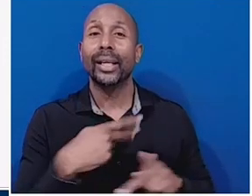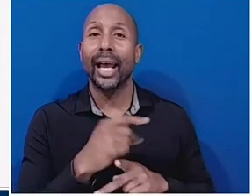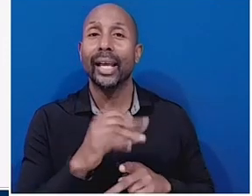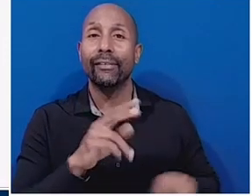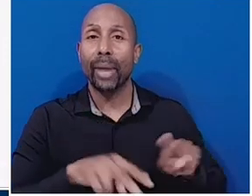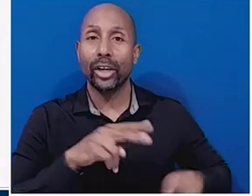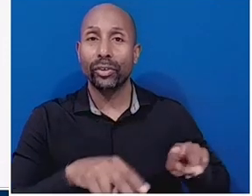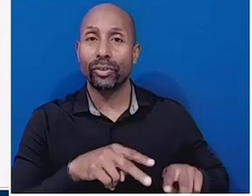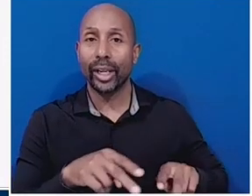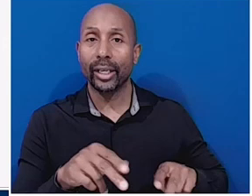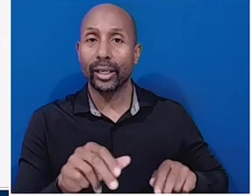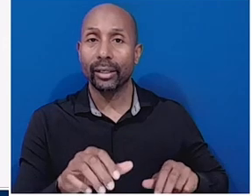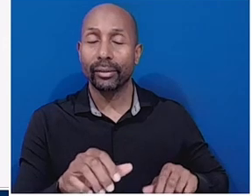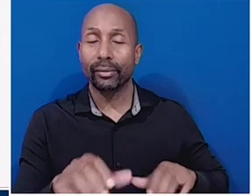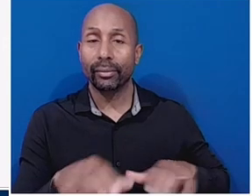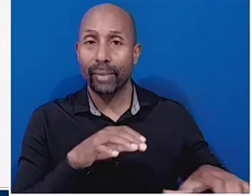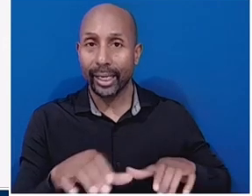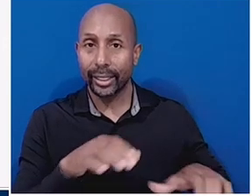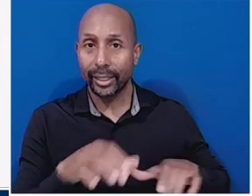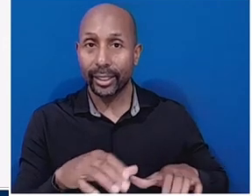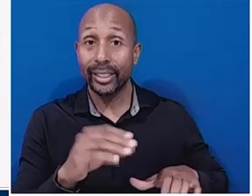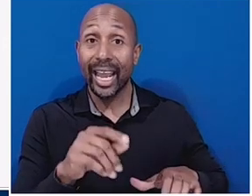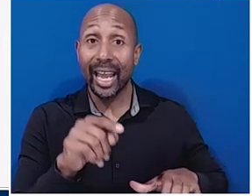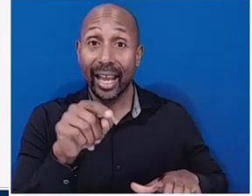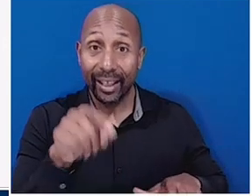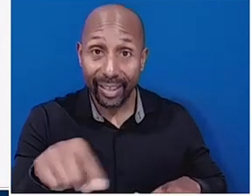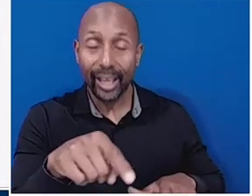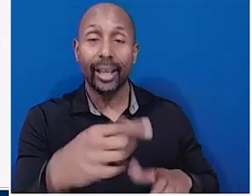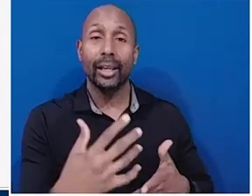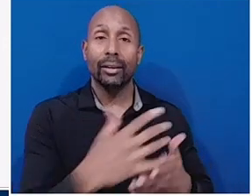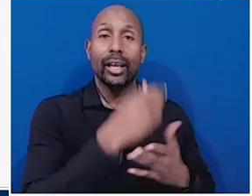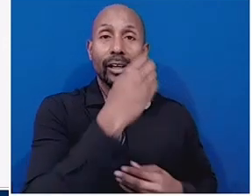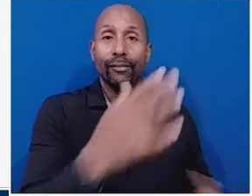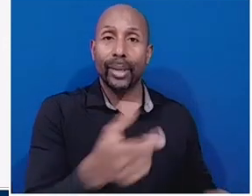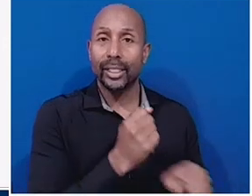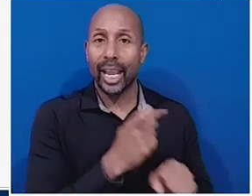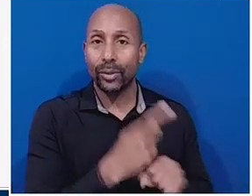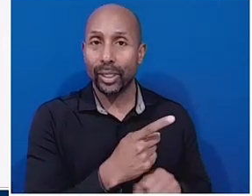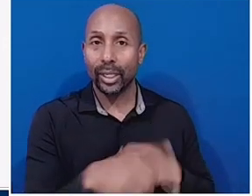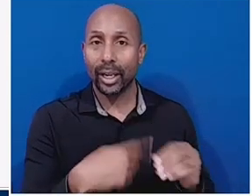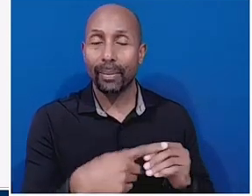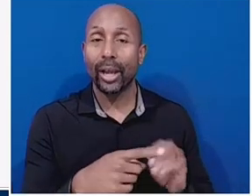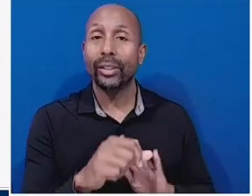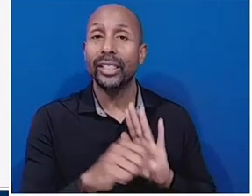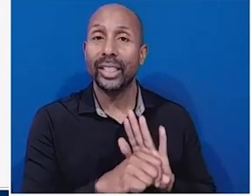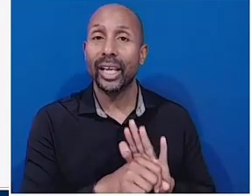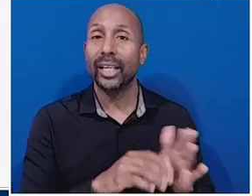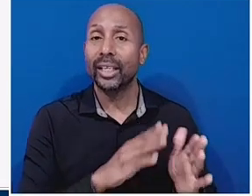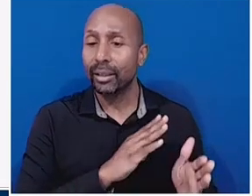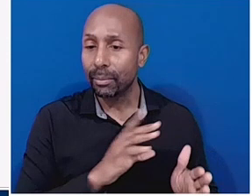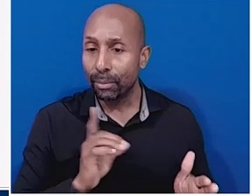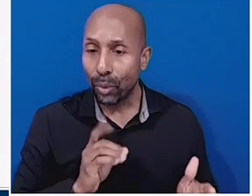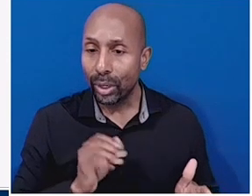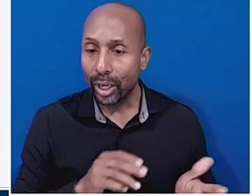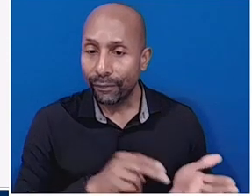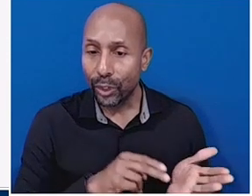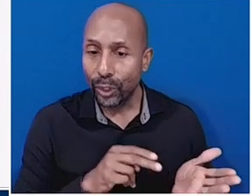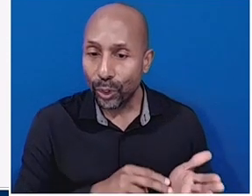information annually. Now, the State Board of Nursing criteria is the only one that kind of lists what that should be.